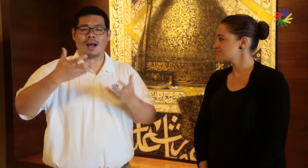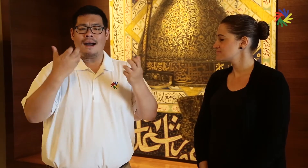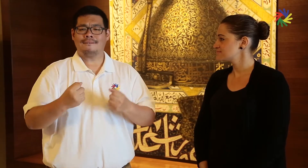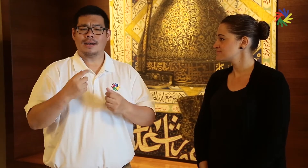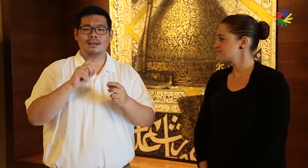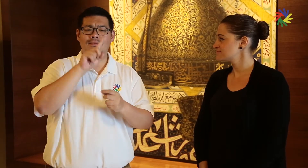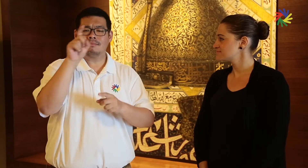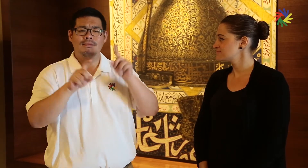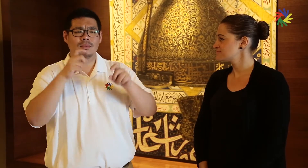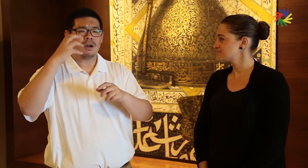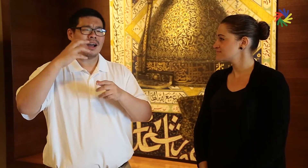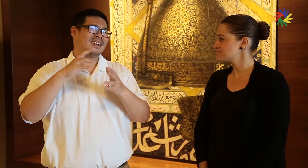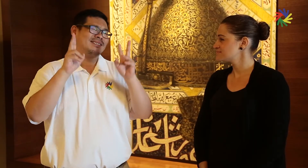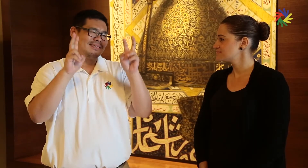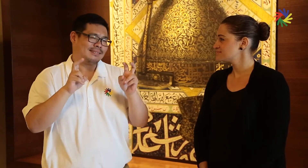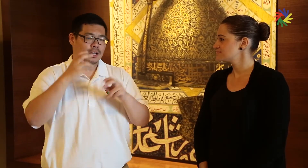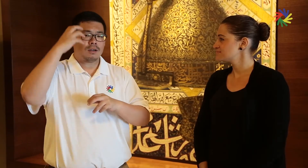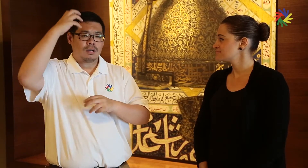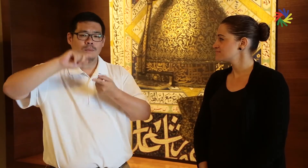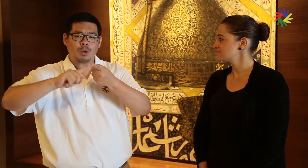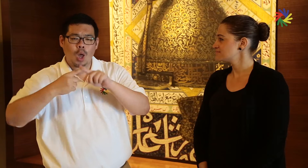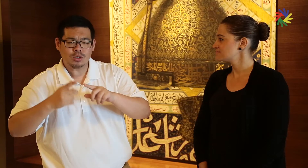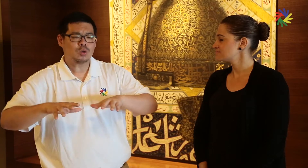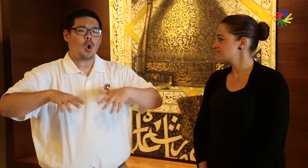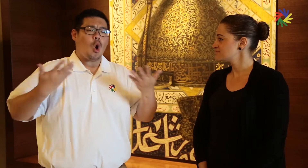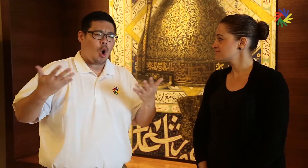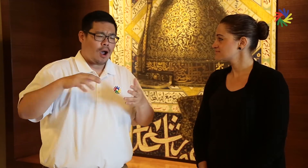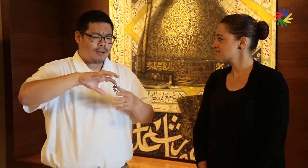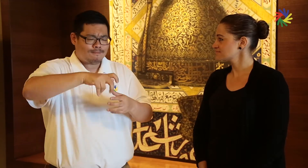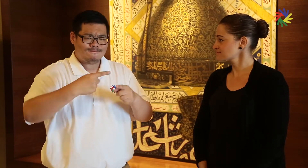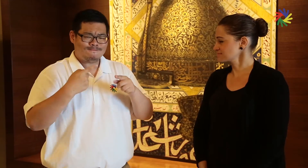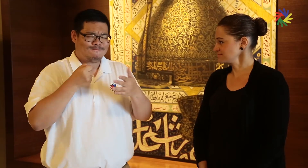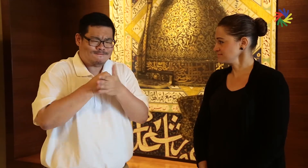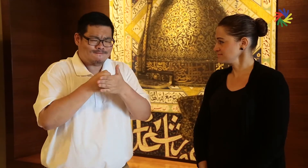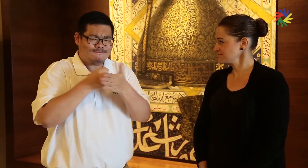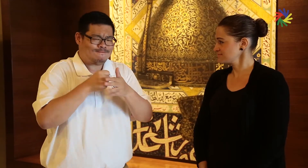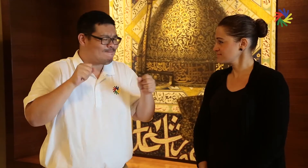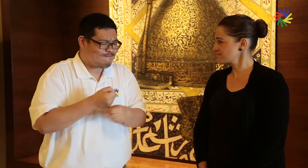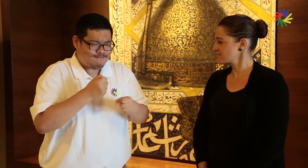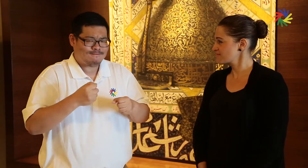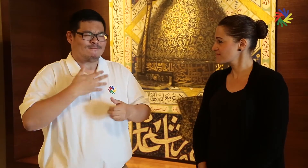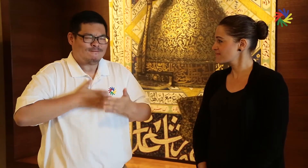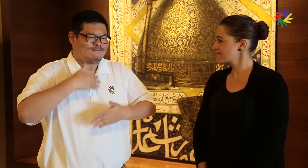engaging in dialogues with national governments for more support,